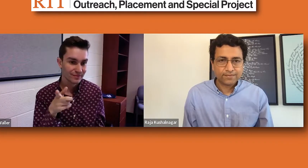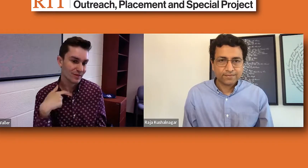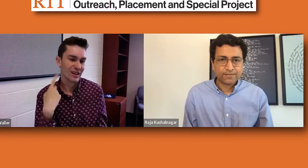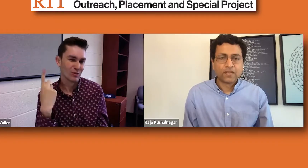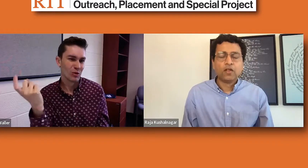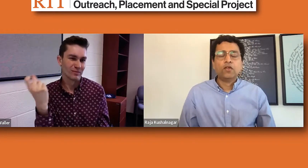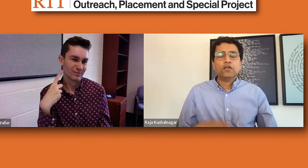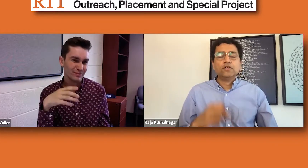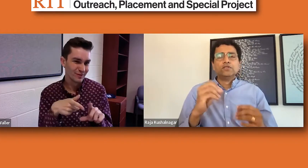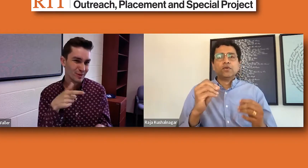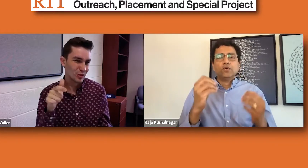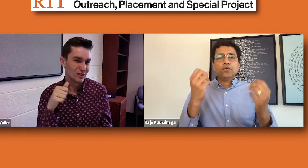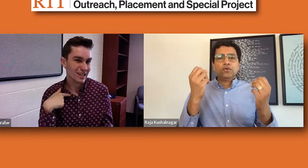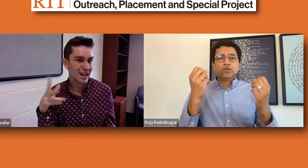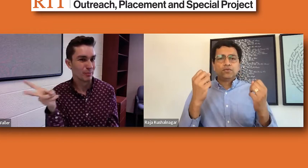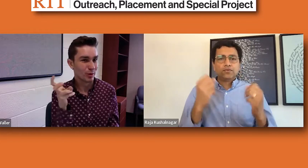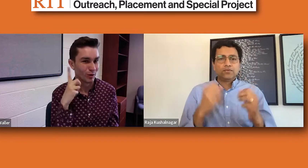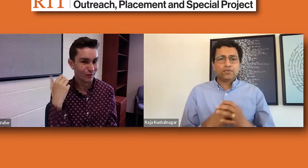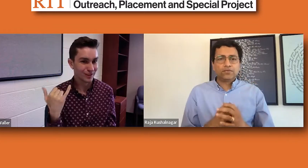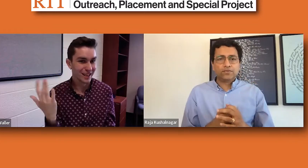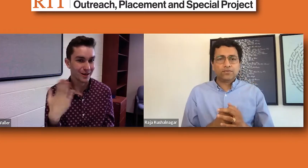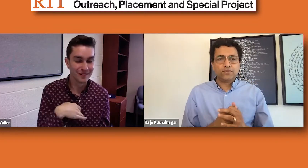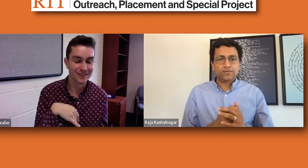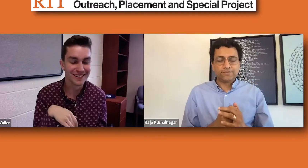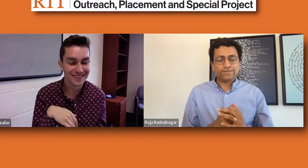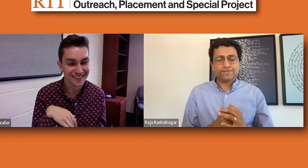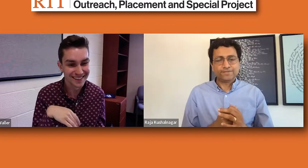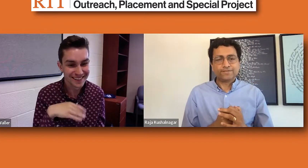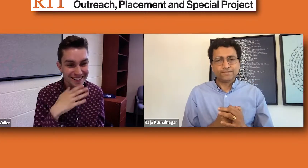I'm jumping ahead to the Q&A. I'm pulling it in right now. But we brought up artificial intelligence.